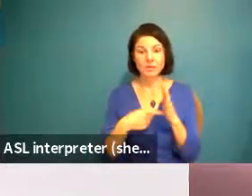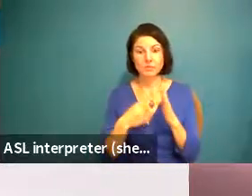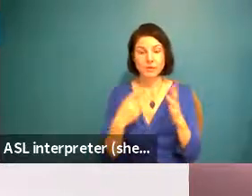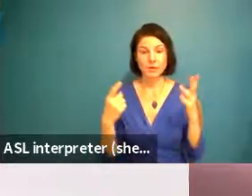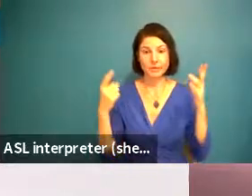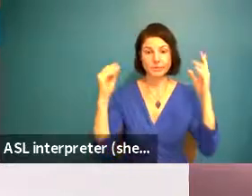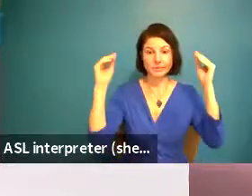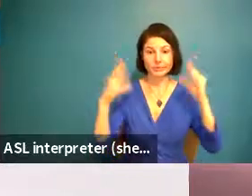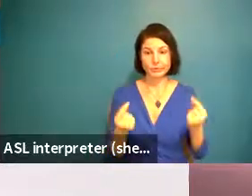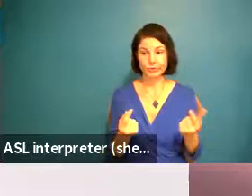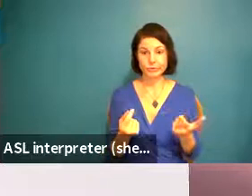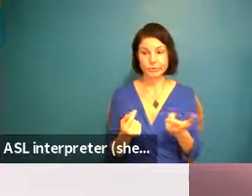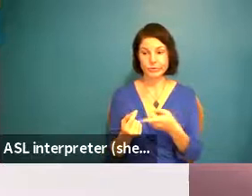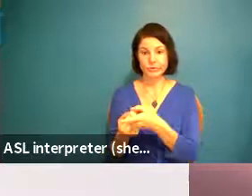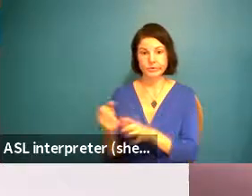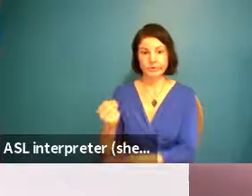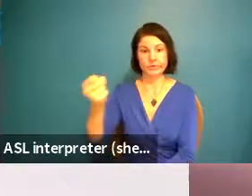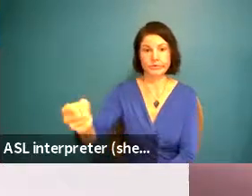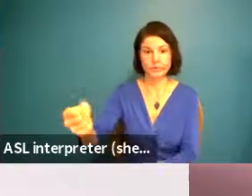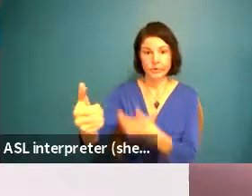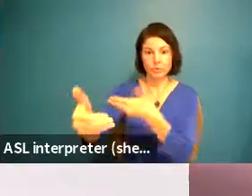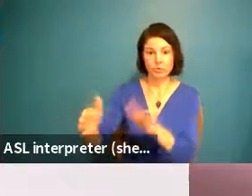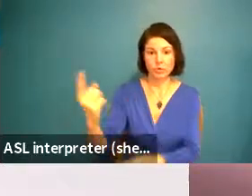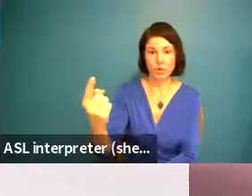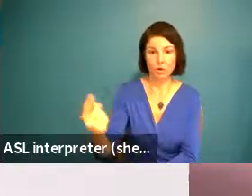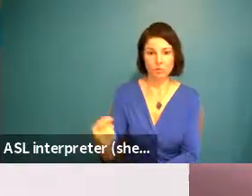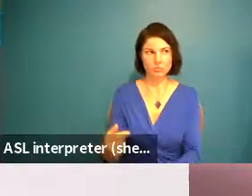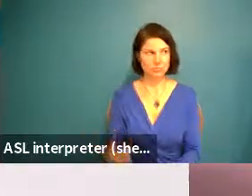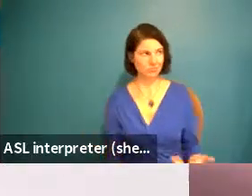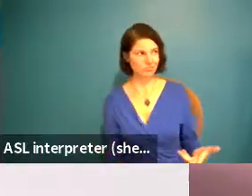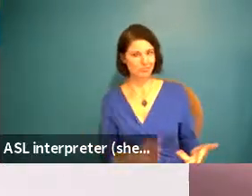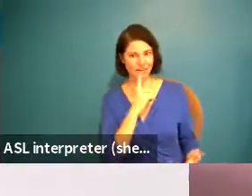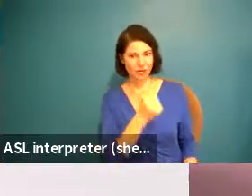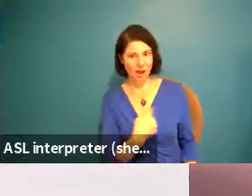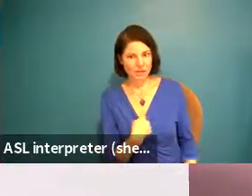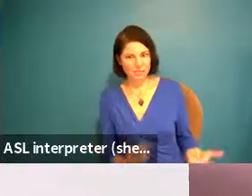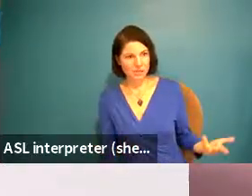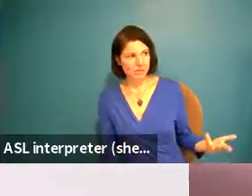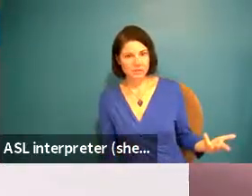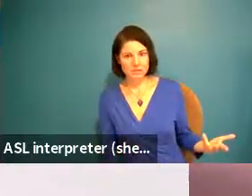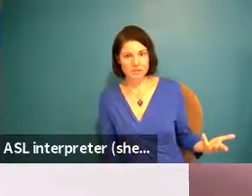a room by themselves without asking the trans person what makes them more comfortable. Oftentimes, in PE, trans people are separate